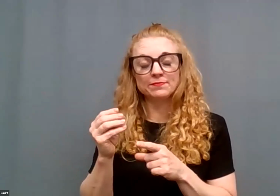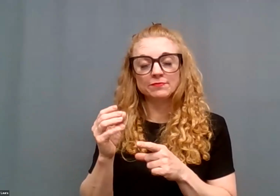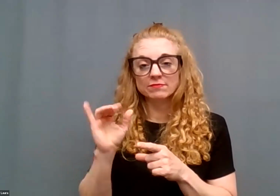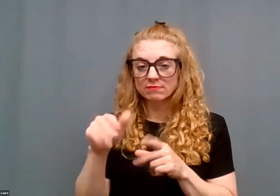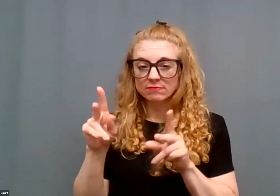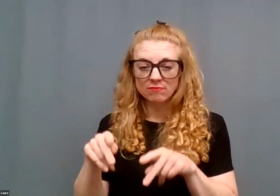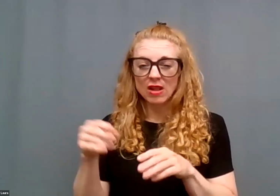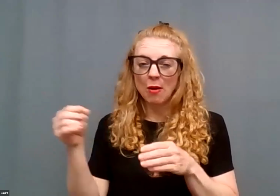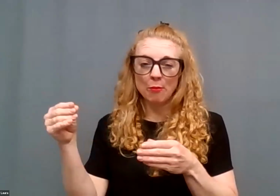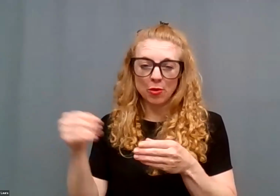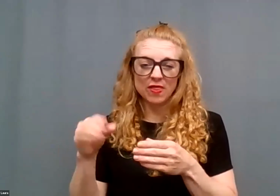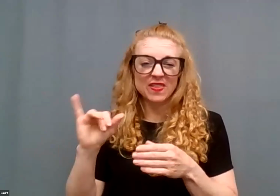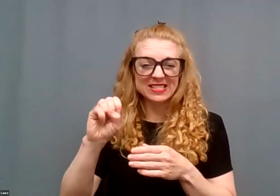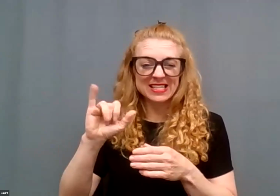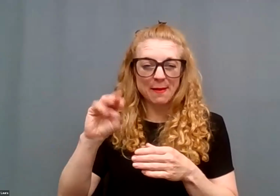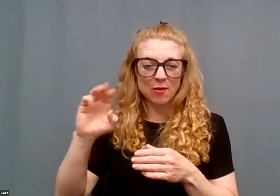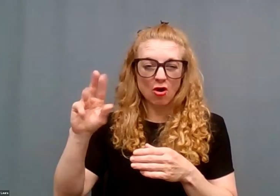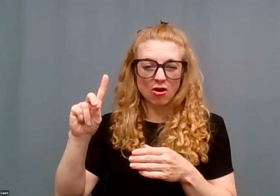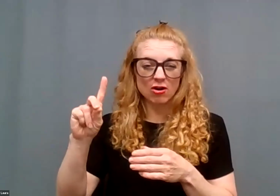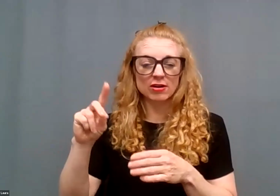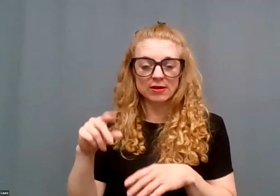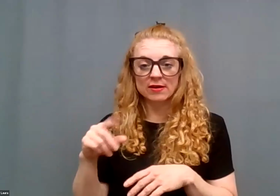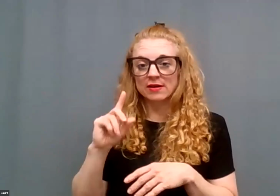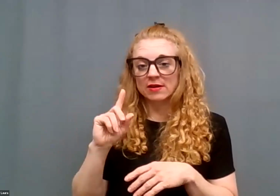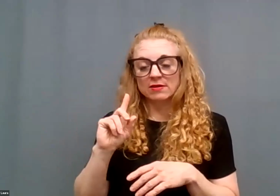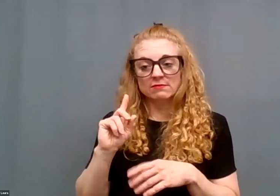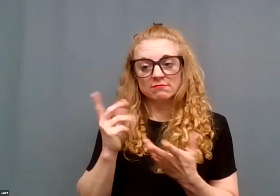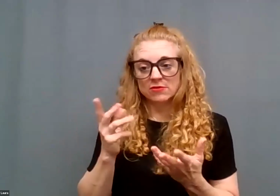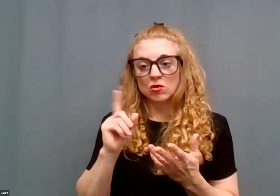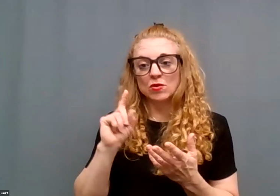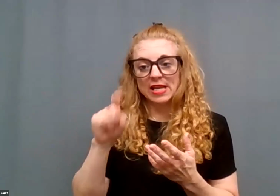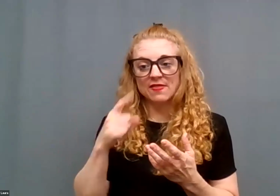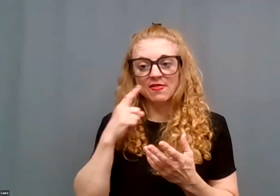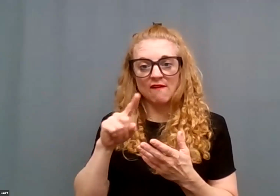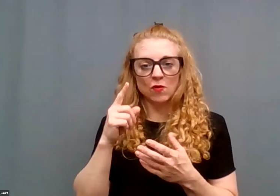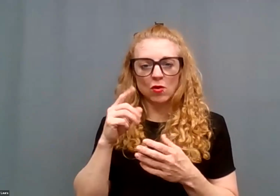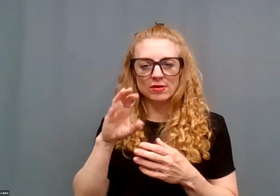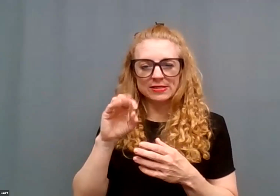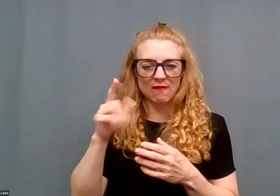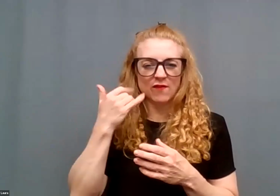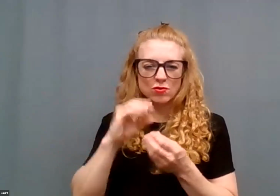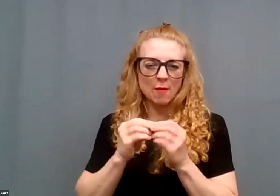Sim in you need all you need is to set up you need to you need a cell phone number to set up